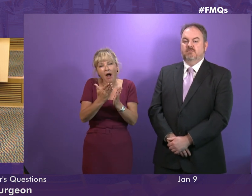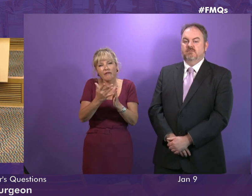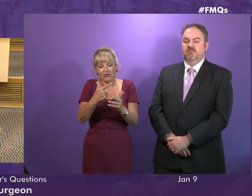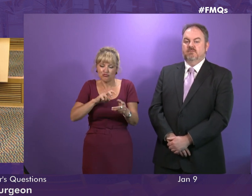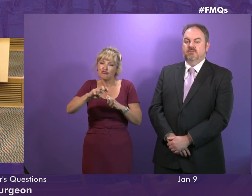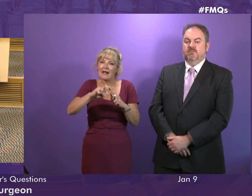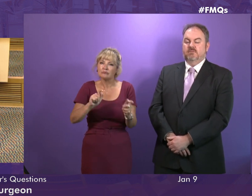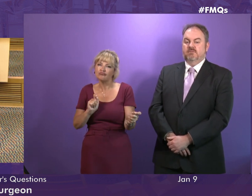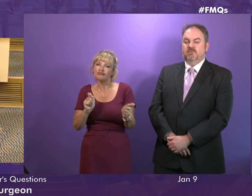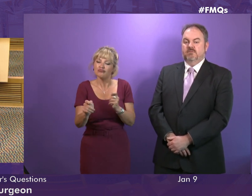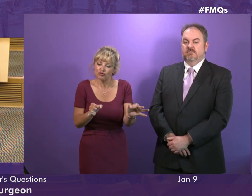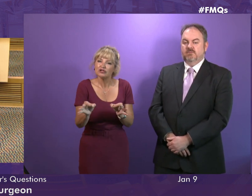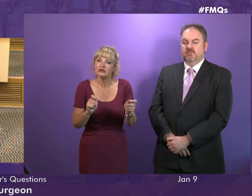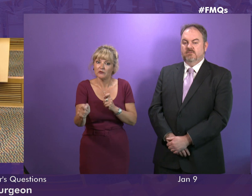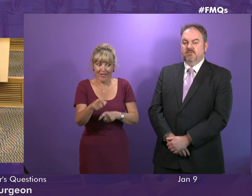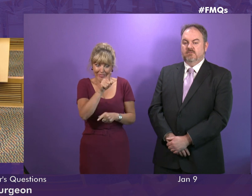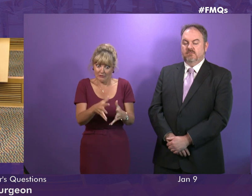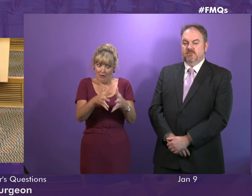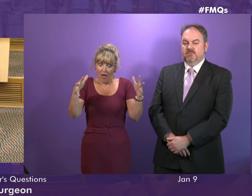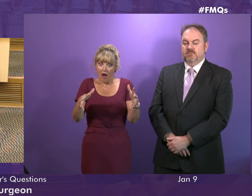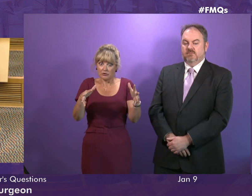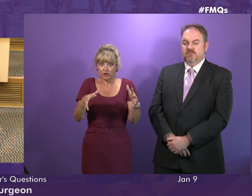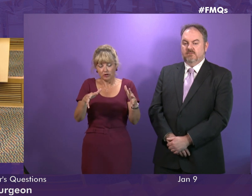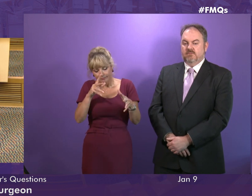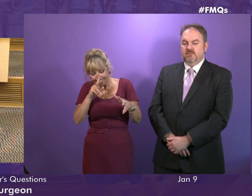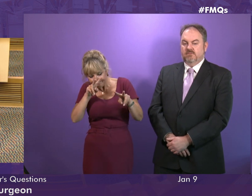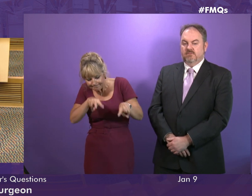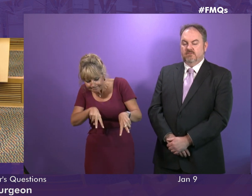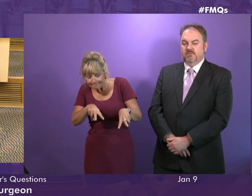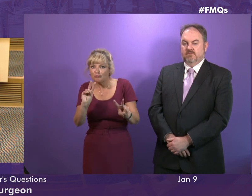the largest strategy in transport appraisal for a decade. Work on it is under way, and